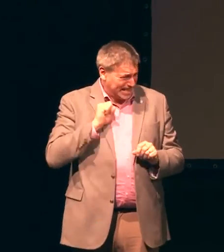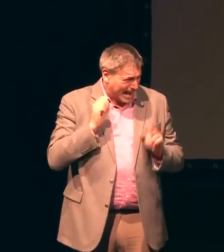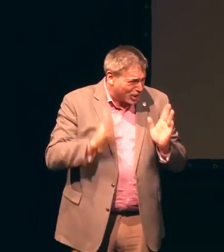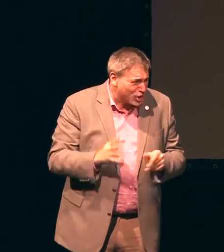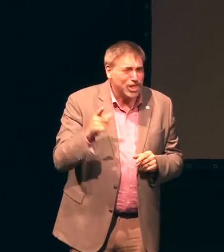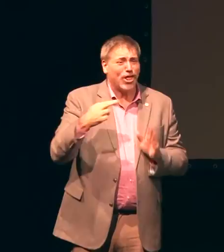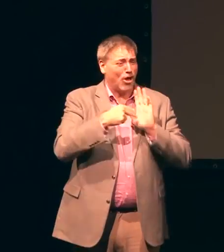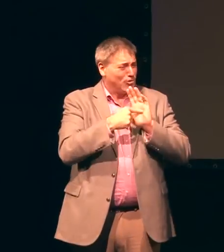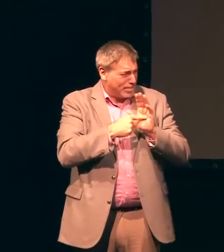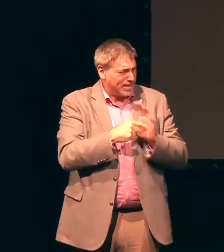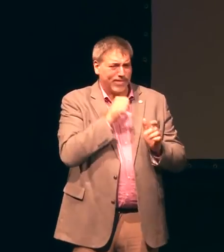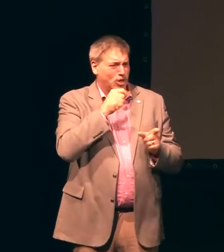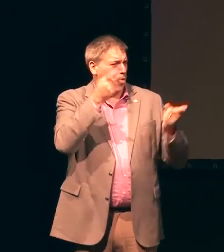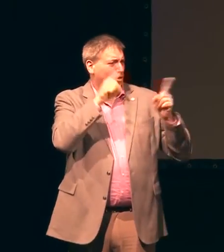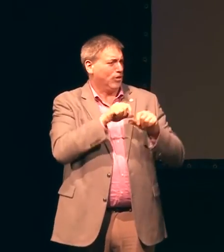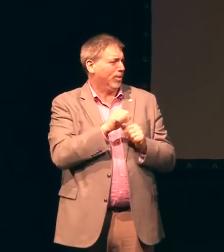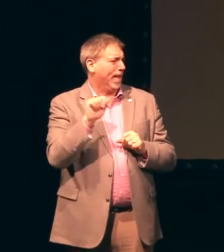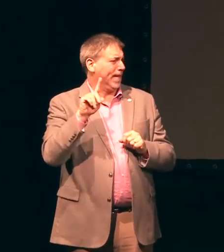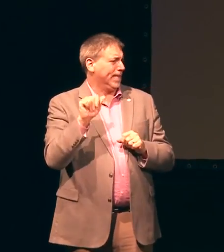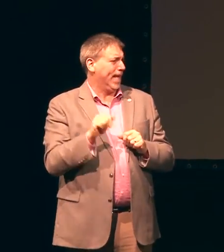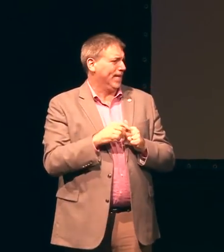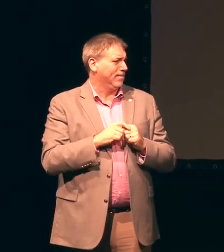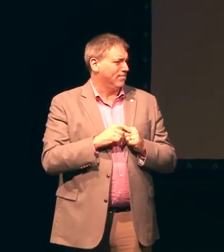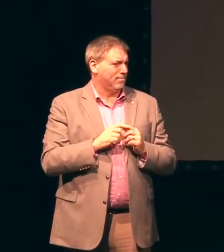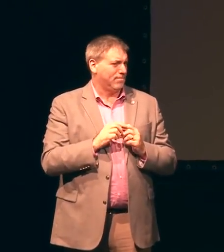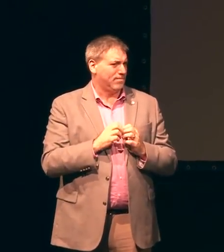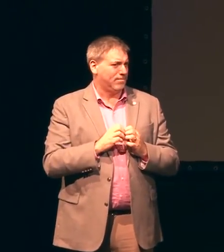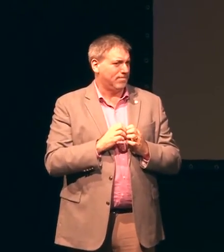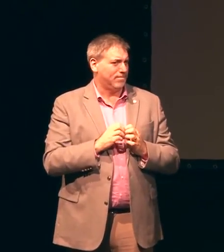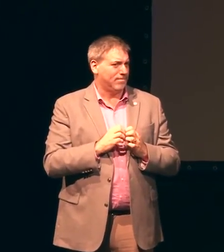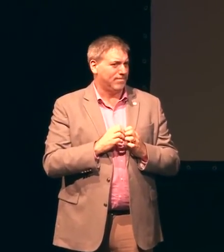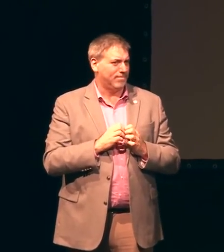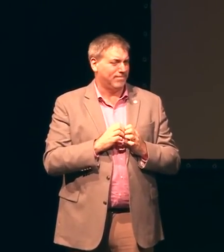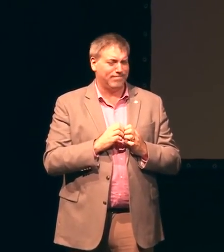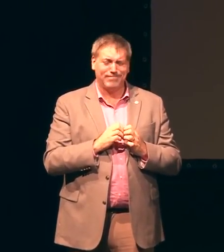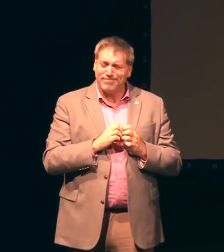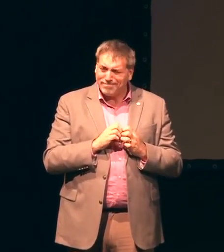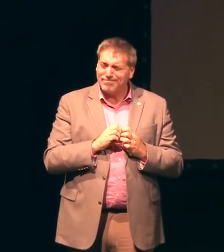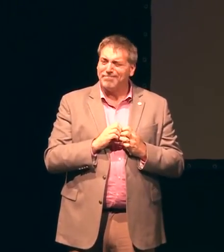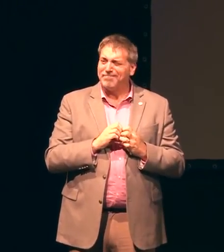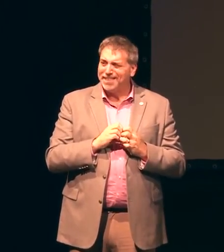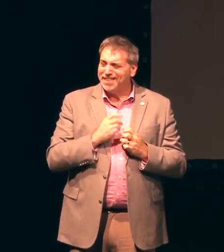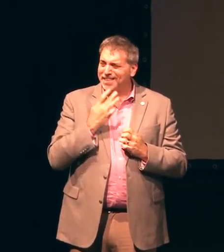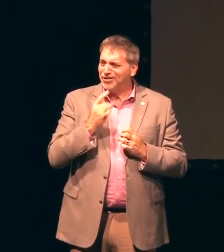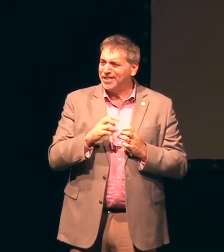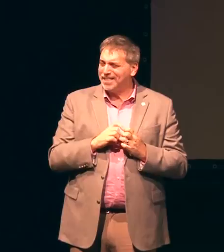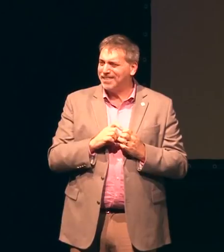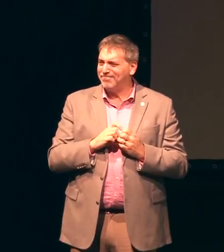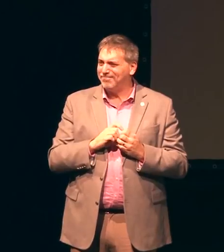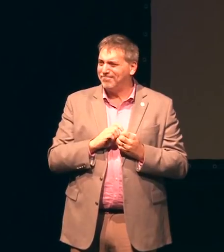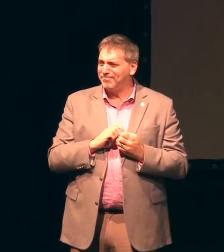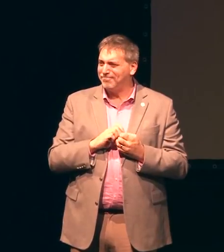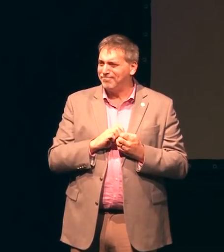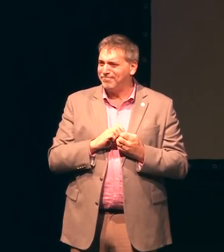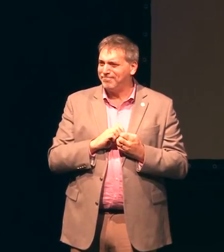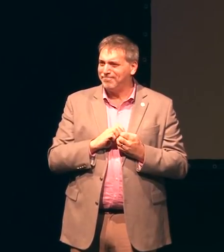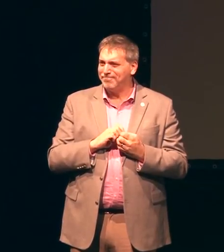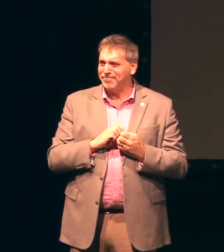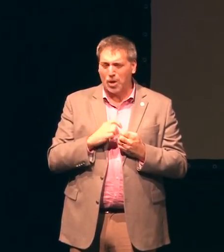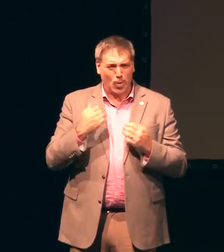There are Senators and representatives that don't agree with the ADA. It's very interesting.